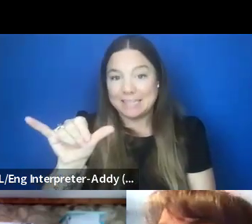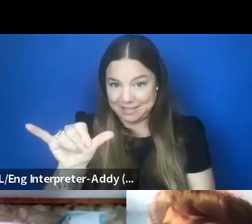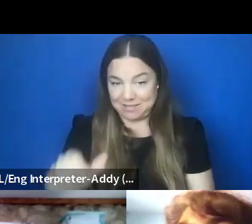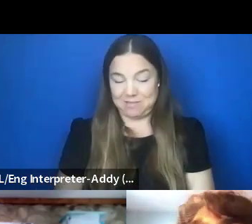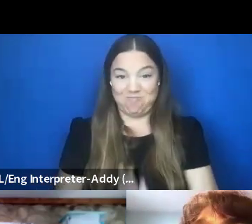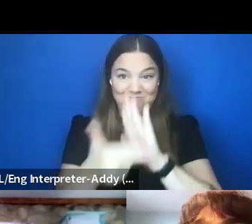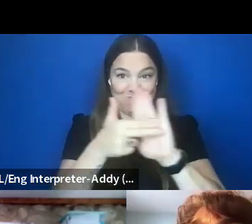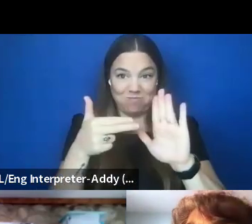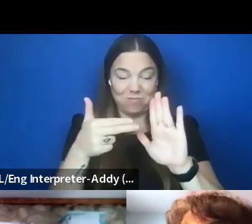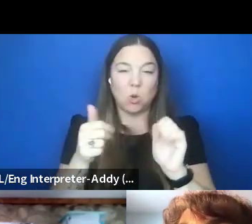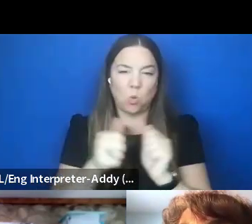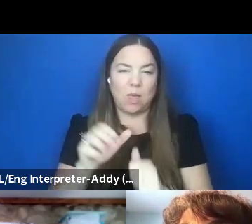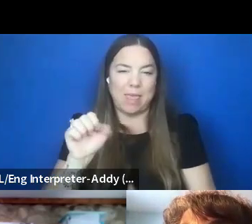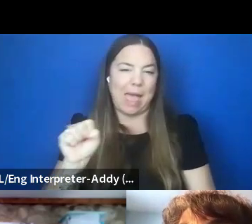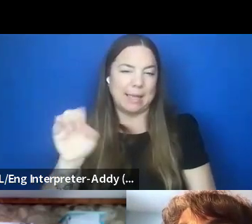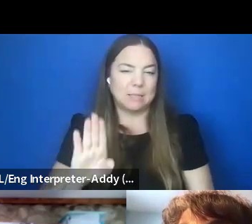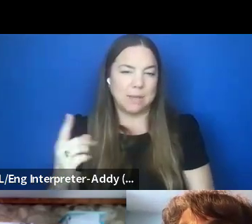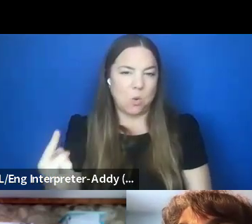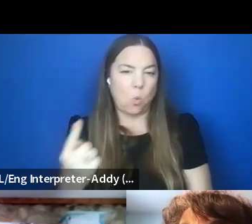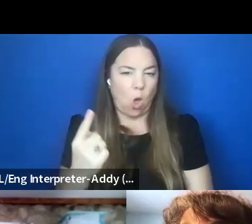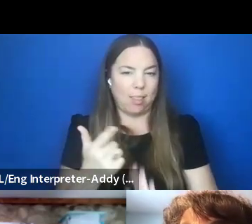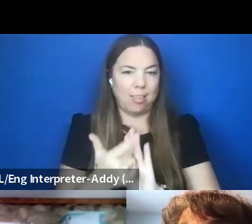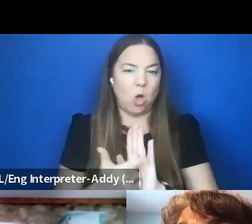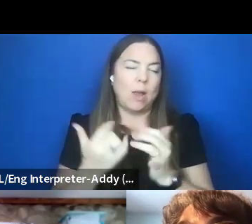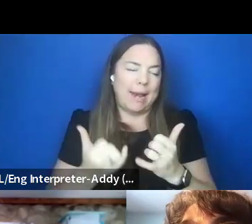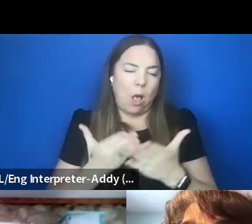Adeleigh Belyeu: under Sb. One. So that's gone through the court system. Now.